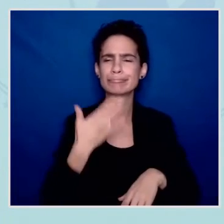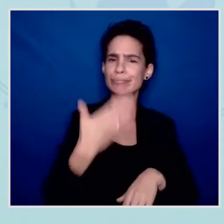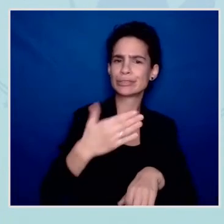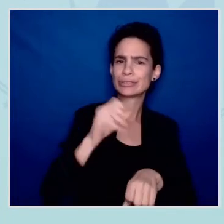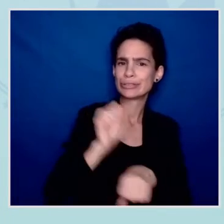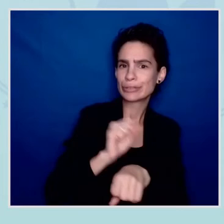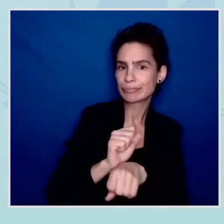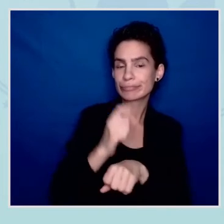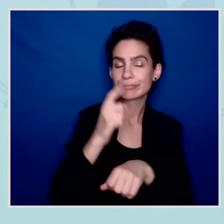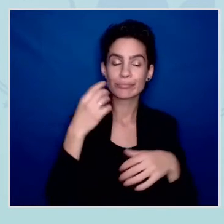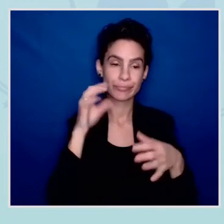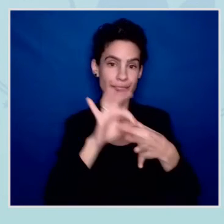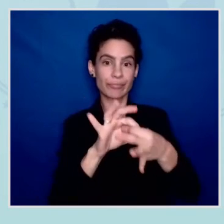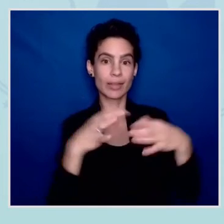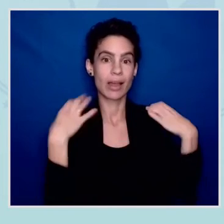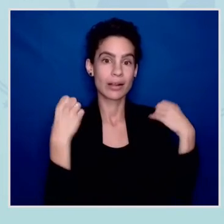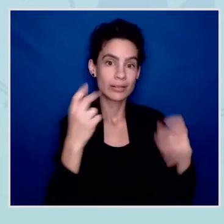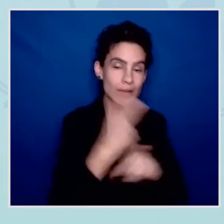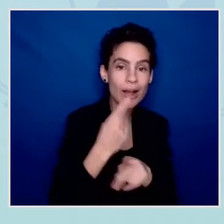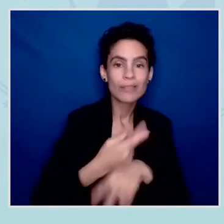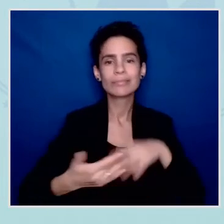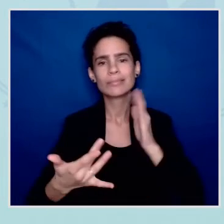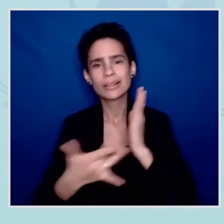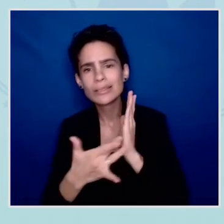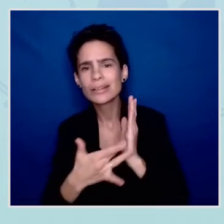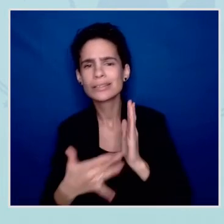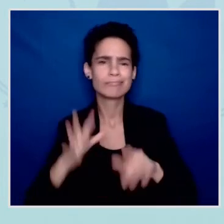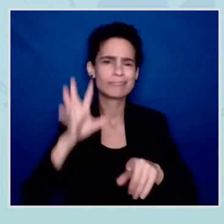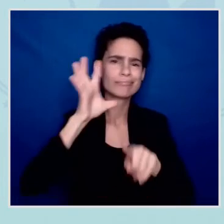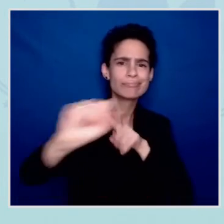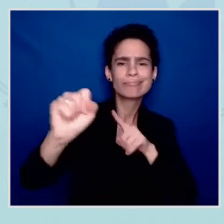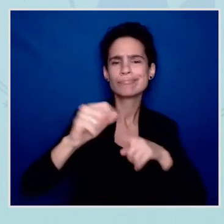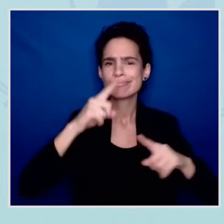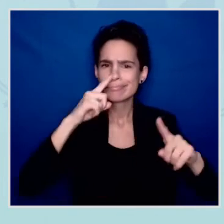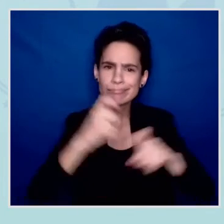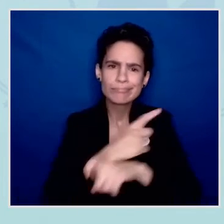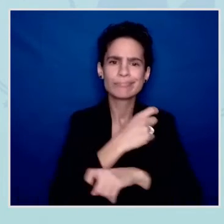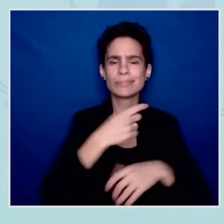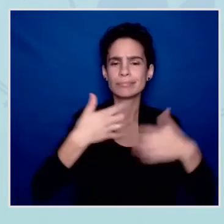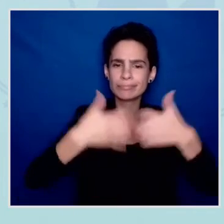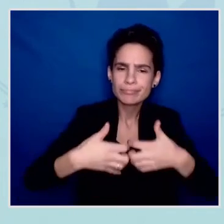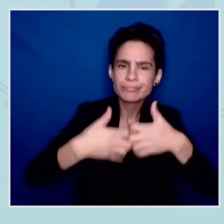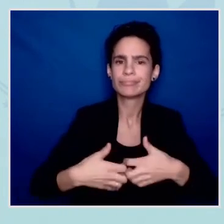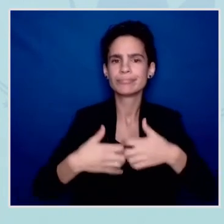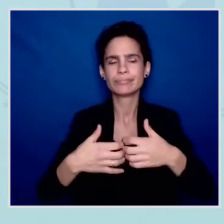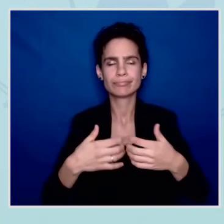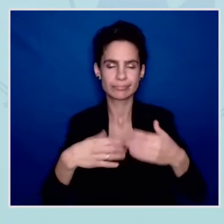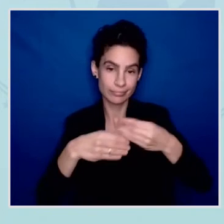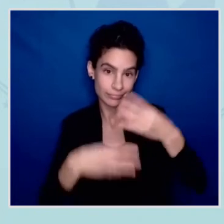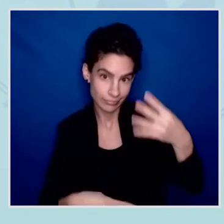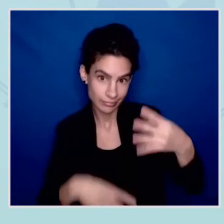HE ALSO HELP ME LEAVE LEAVE THE